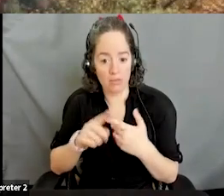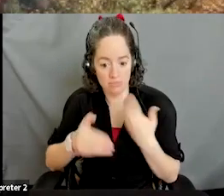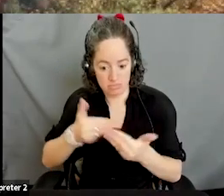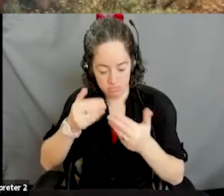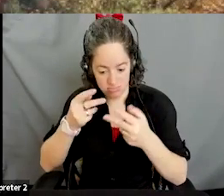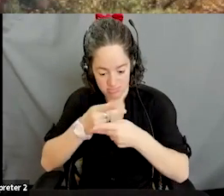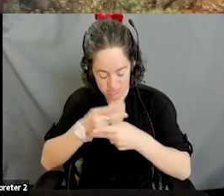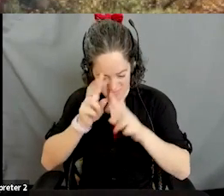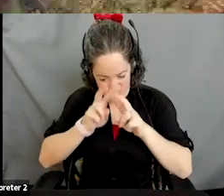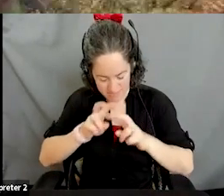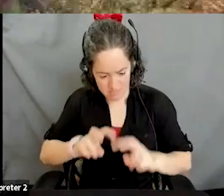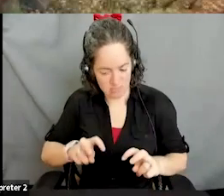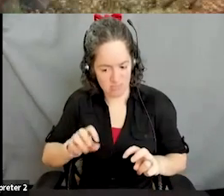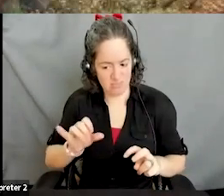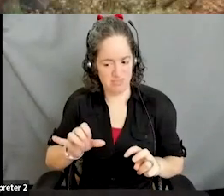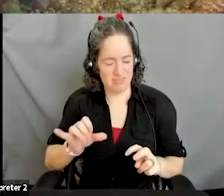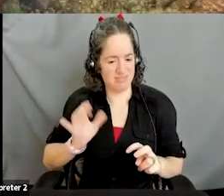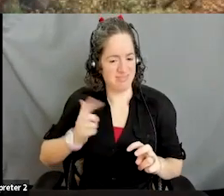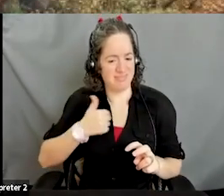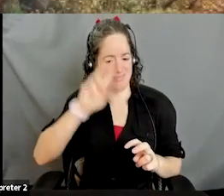There were plenty of perceived early blockers.